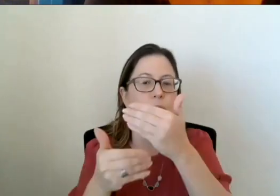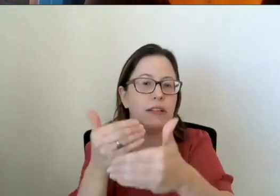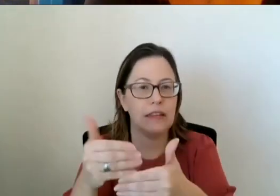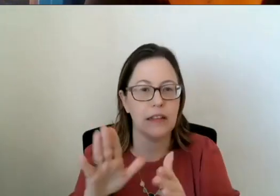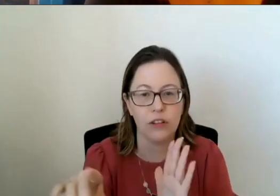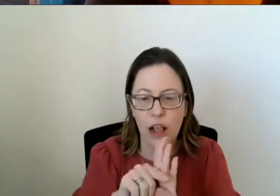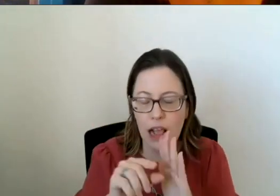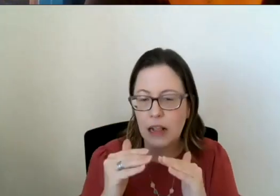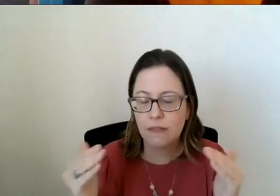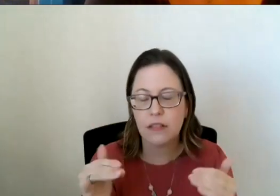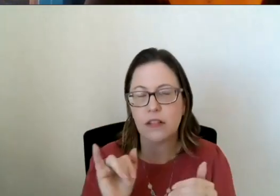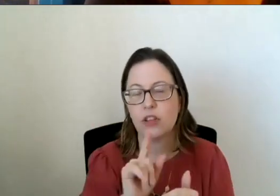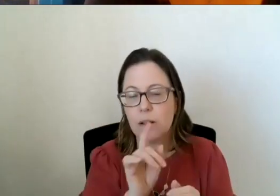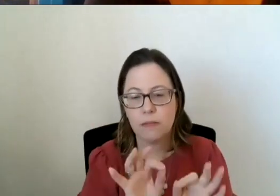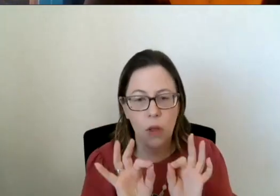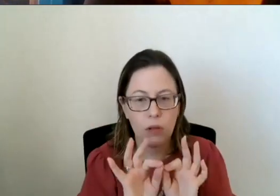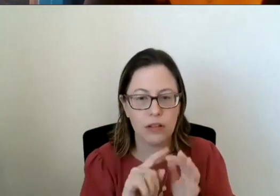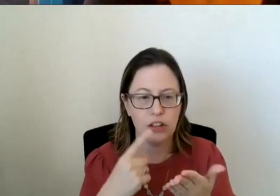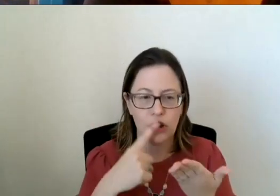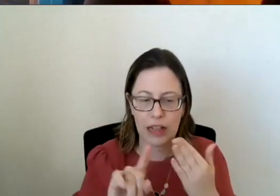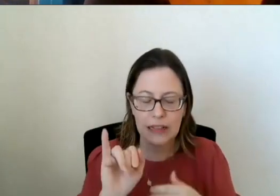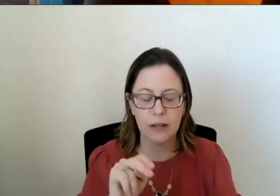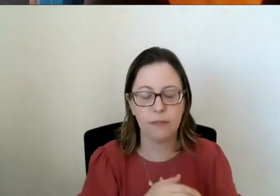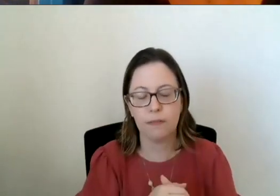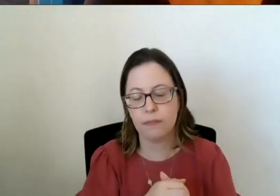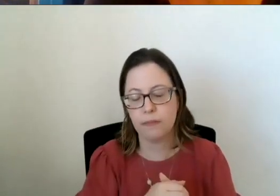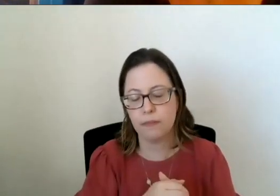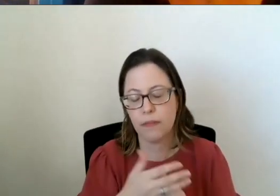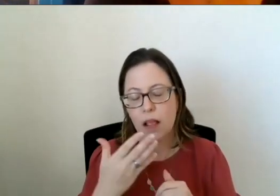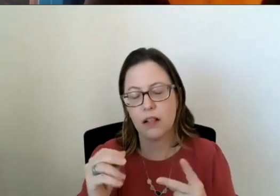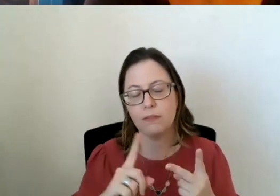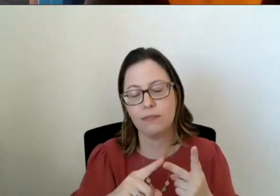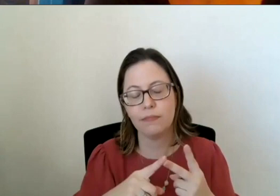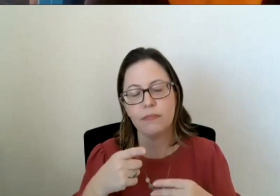much information as necessary so that your child is progressing on grade level. Again it's good